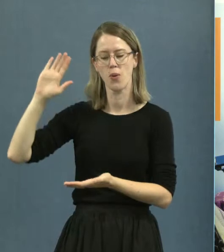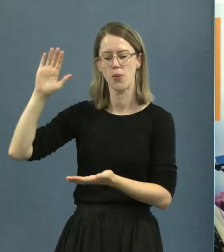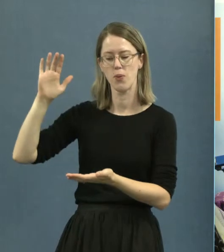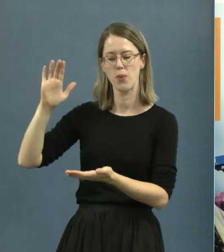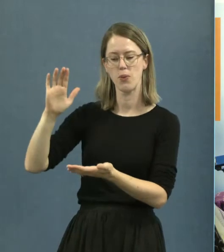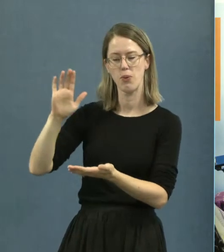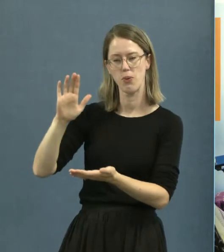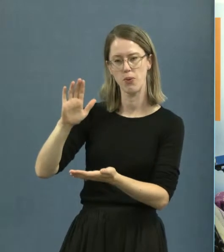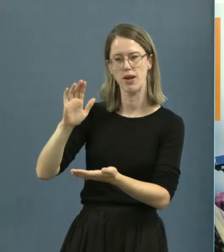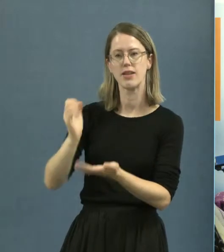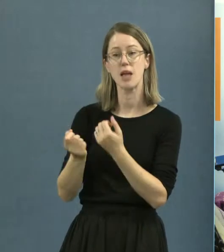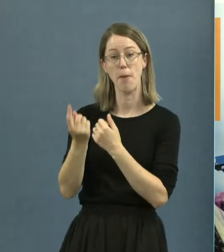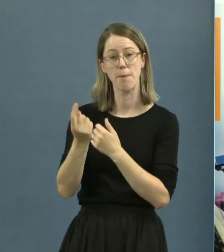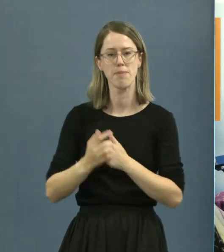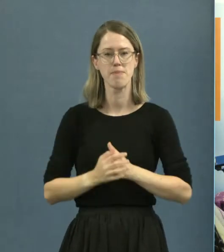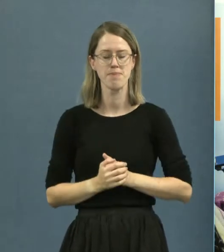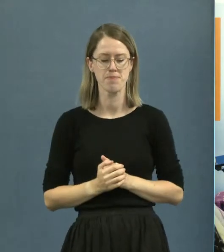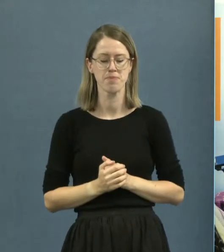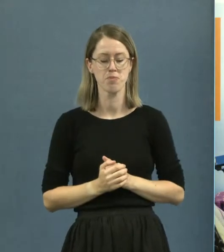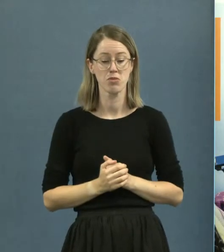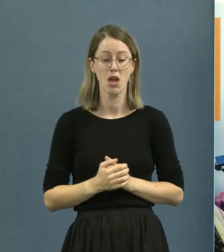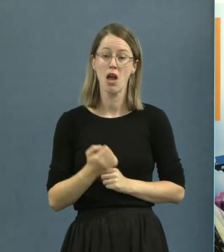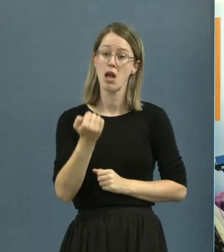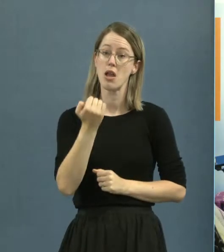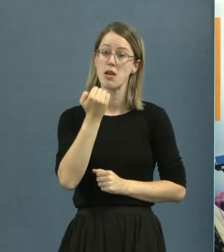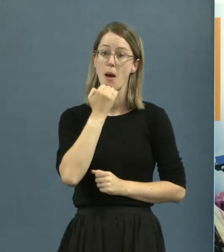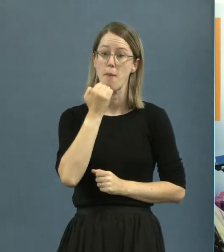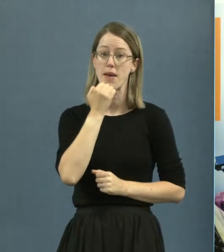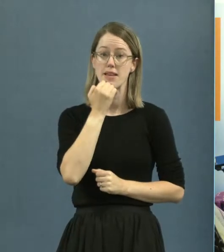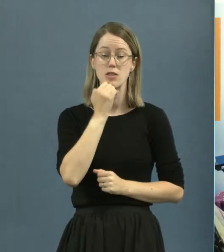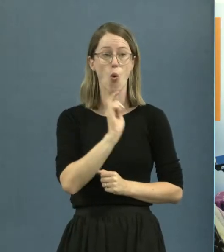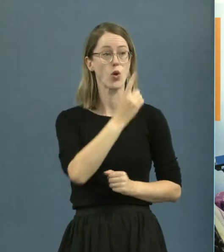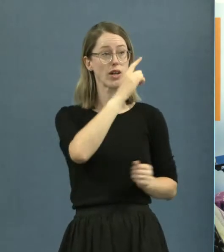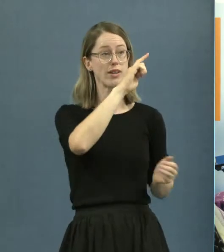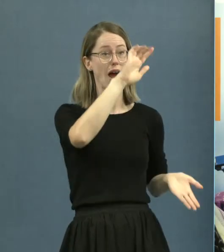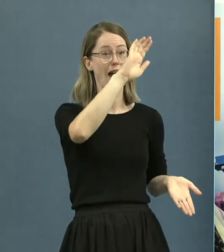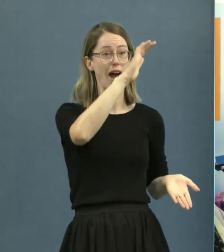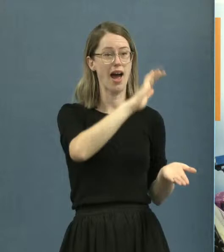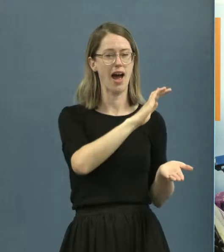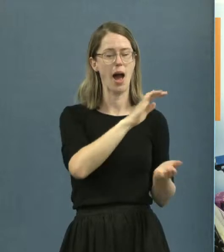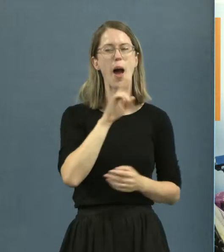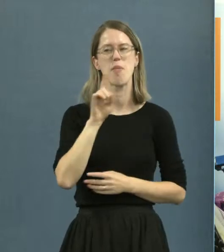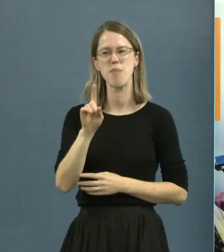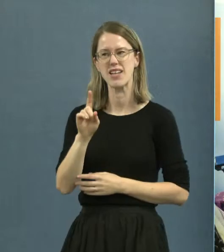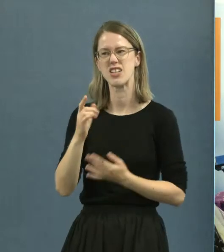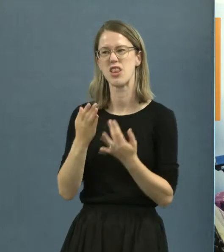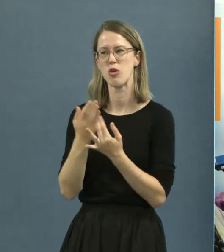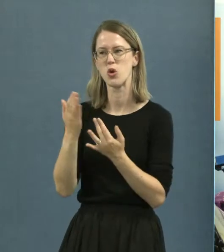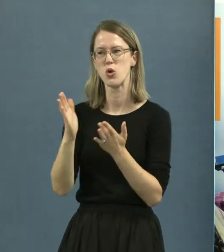seeing that continuing drop. While numbers overall and in Auckland are dropping, we are